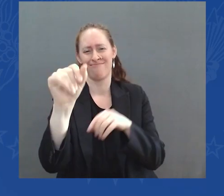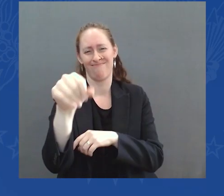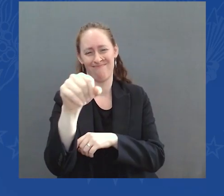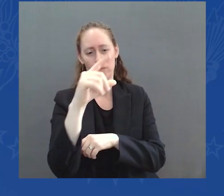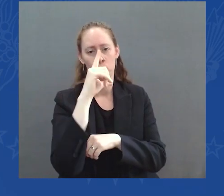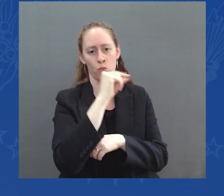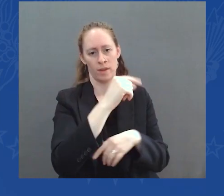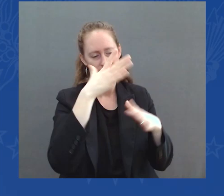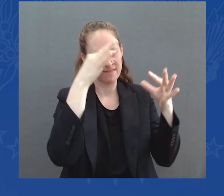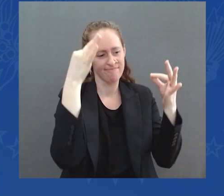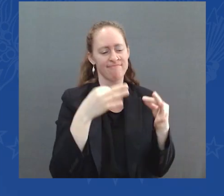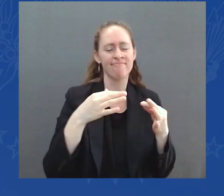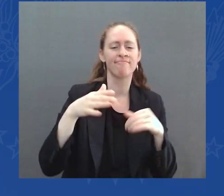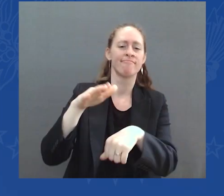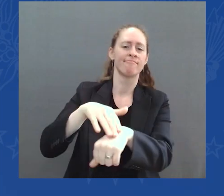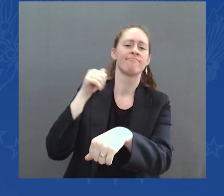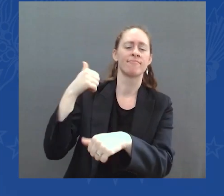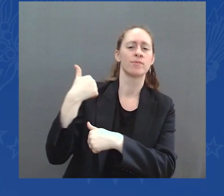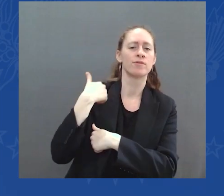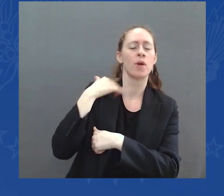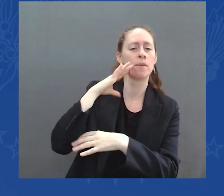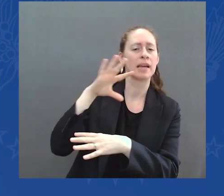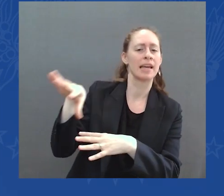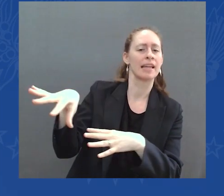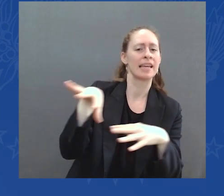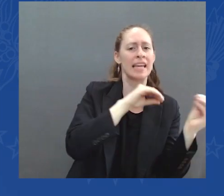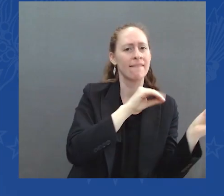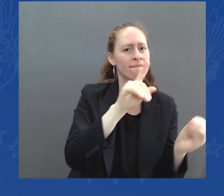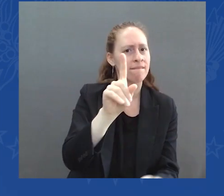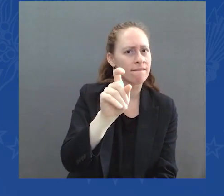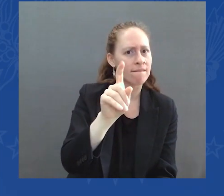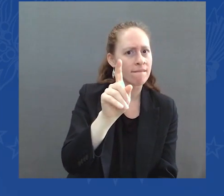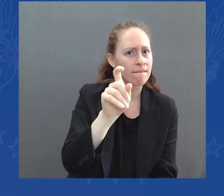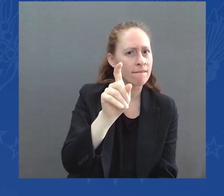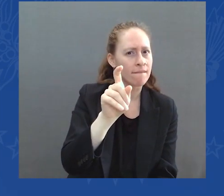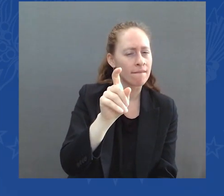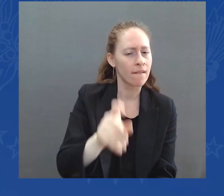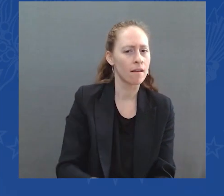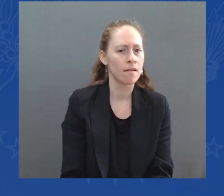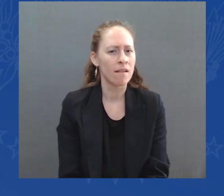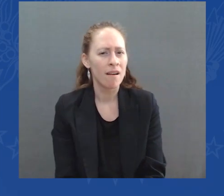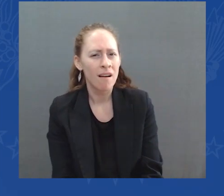The President: No. The Press: So he's not pulling back his forces? The Press: At pre-war level, sir?